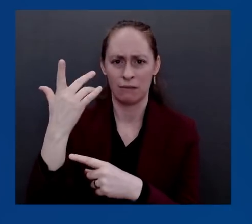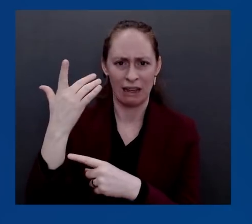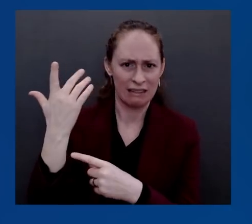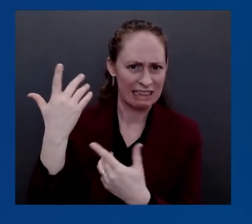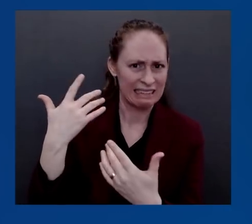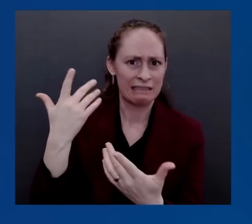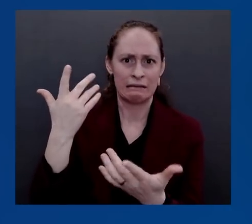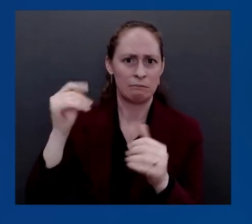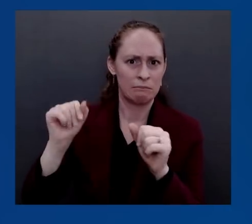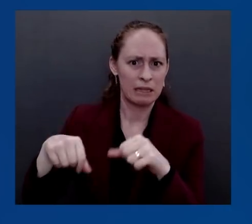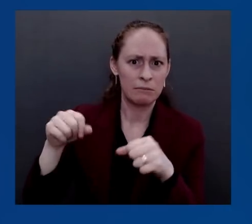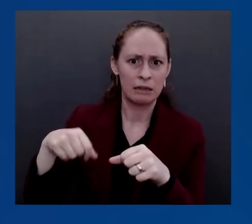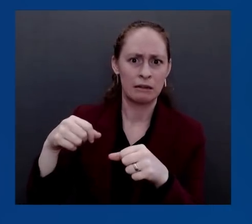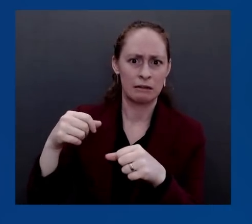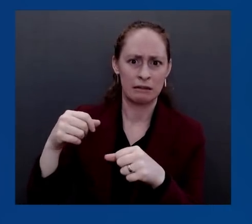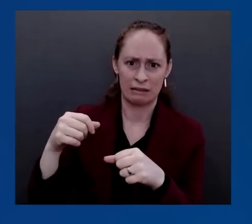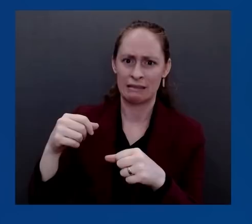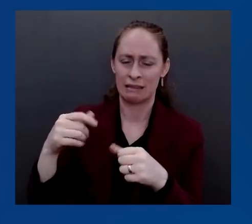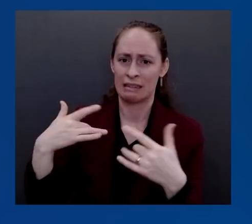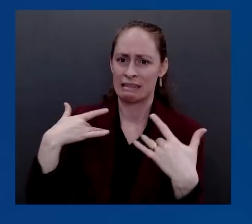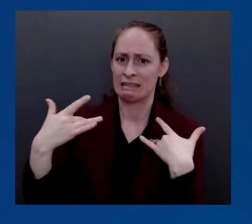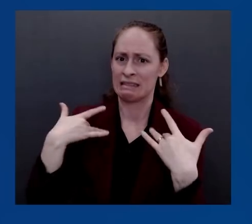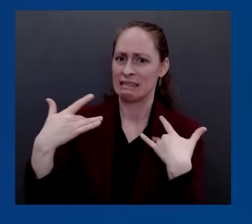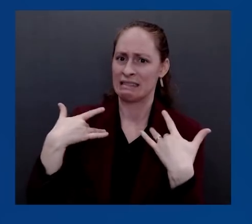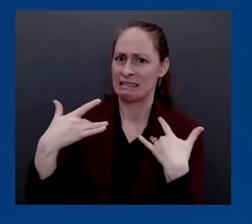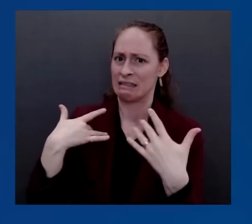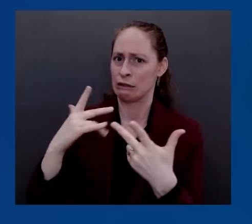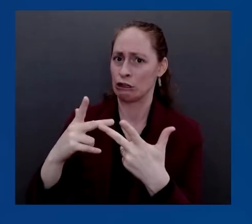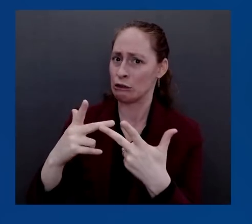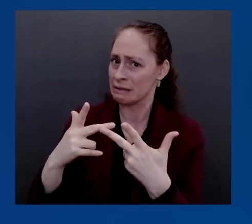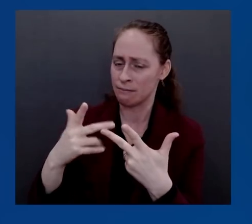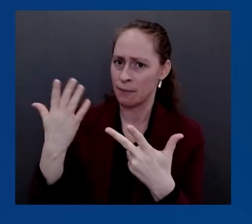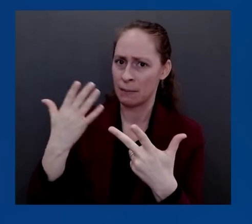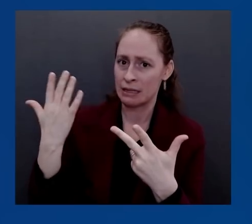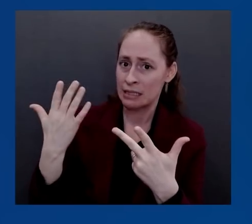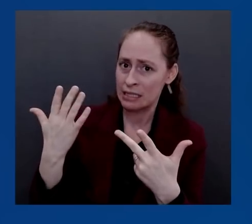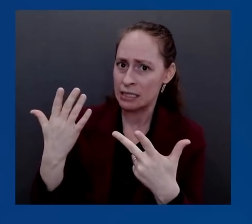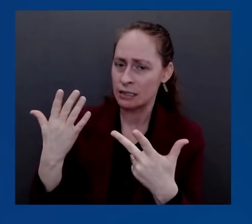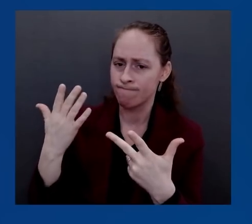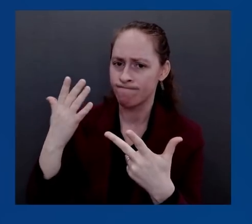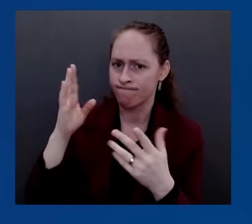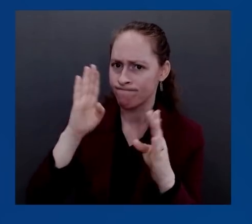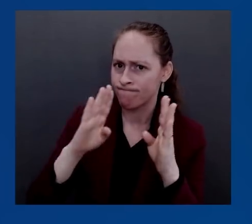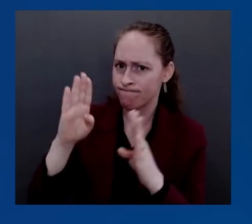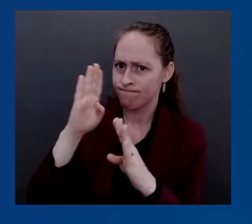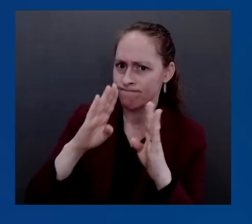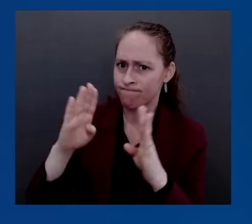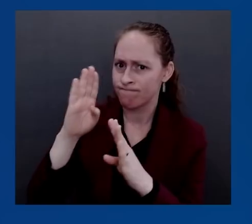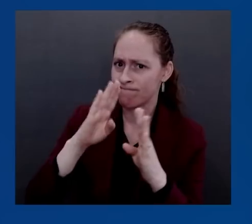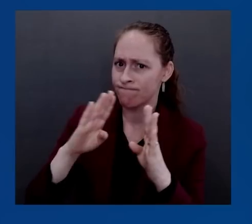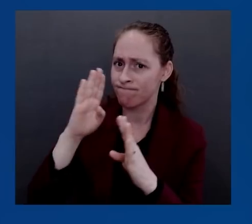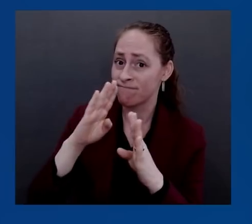that booster shots are safe and well tolerated. So, let's get to some of the representative data. Next slide.